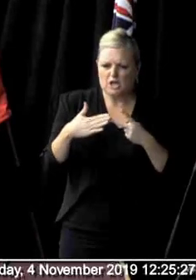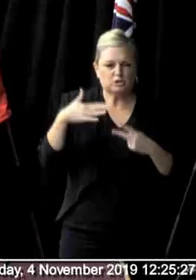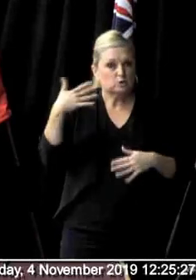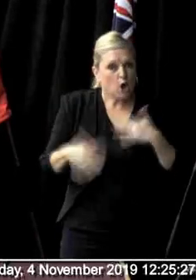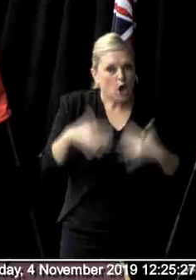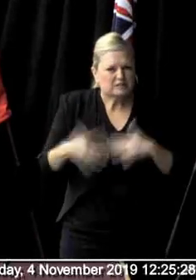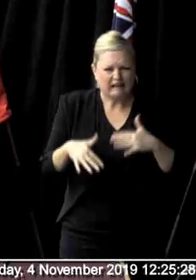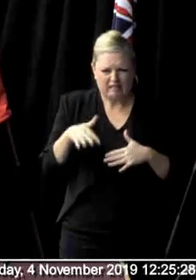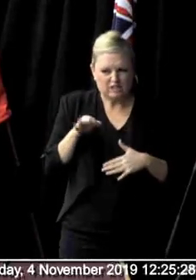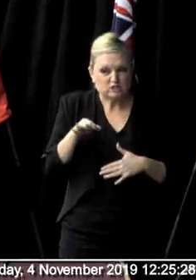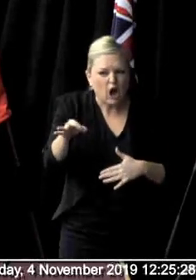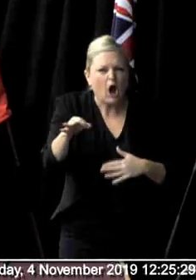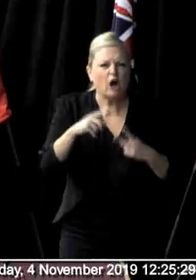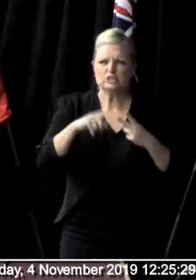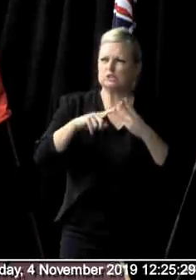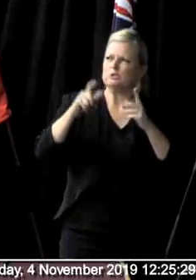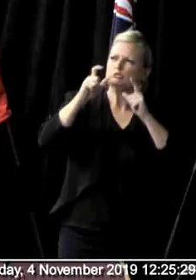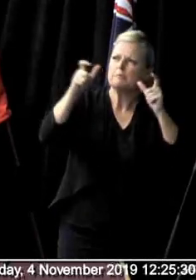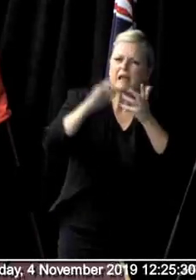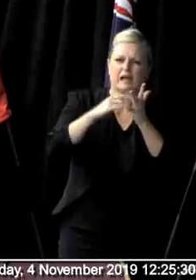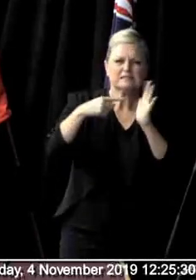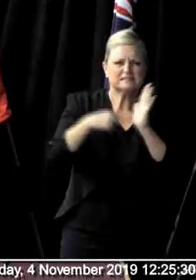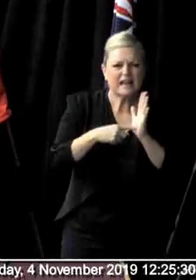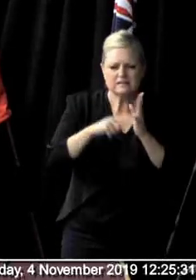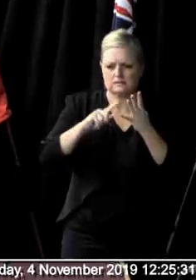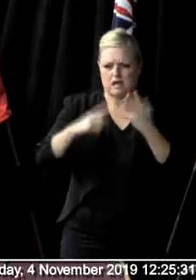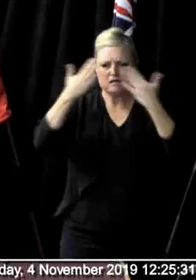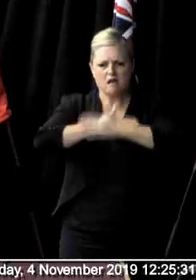She lost continence during the night during that phase.